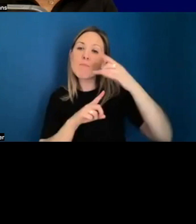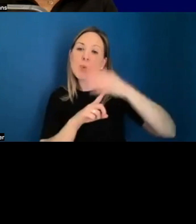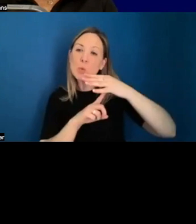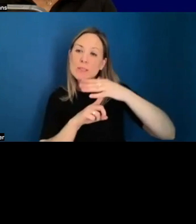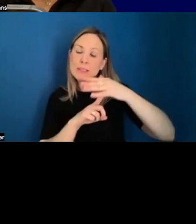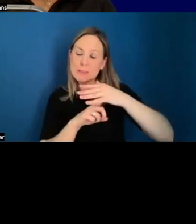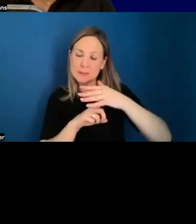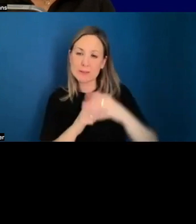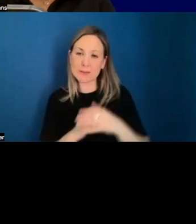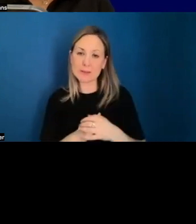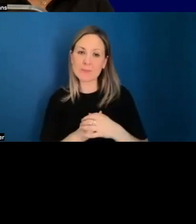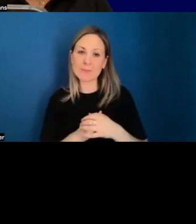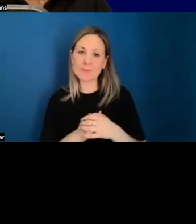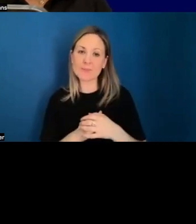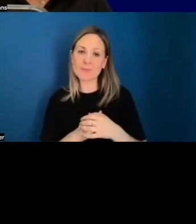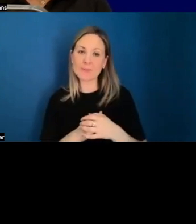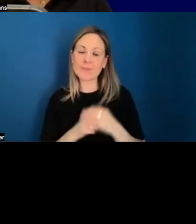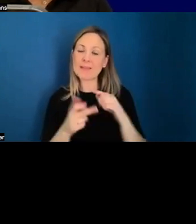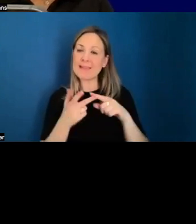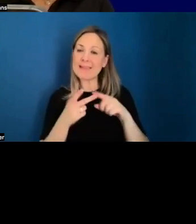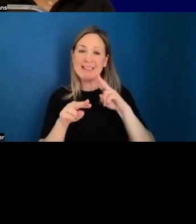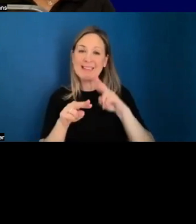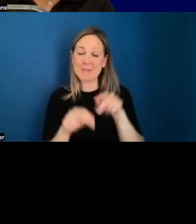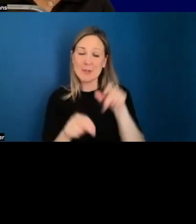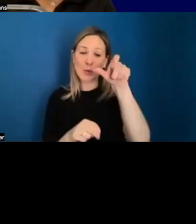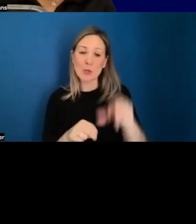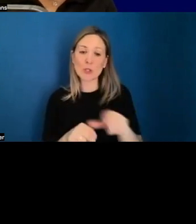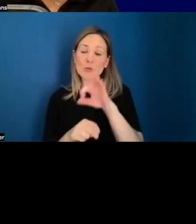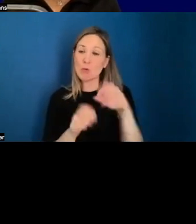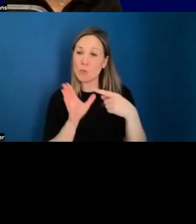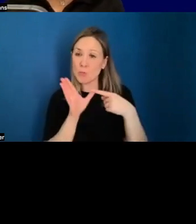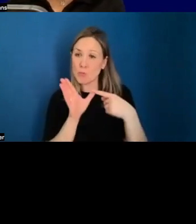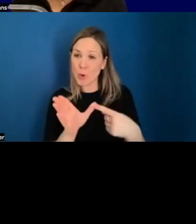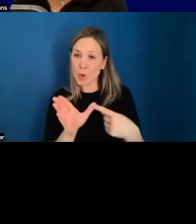and if the individual didn't respond, so the communication guide would repeat the stage until